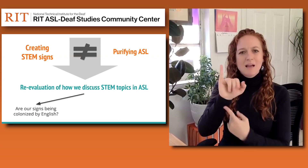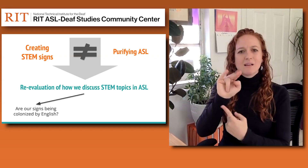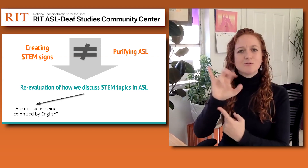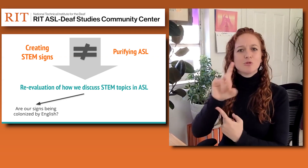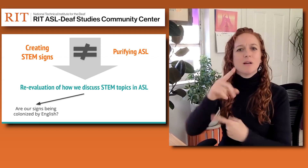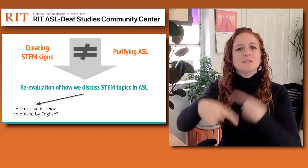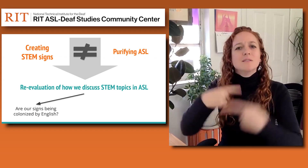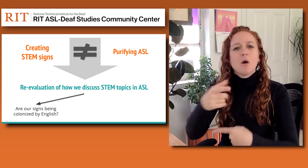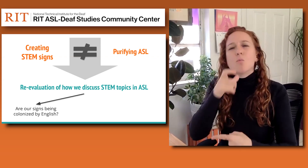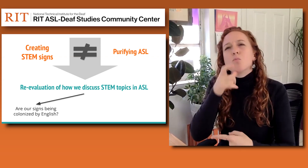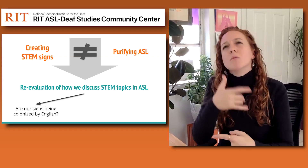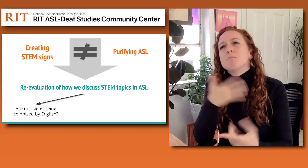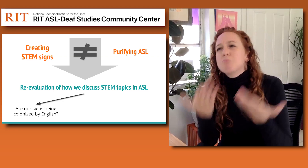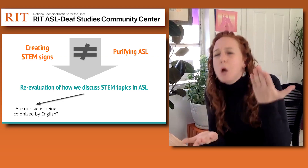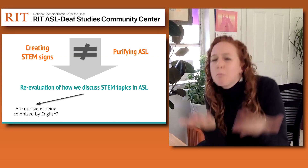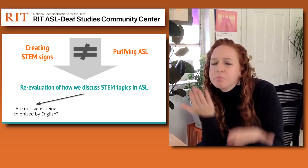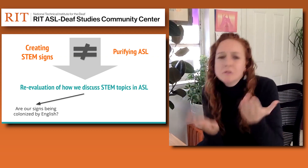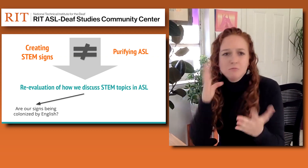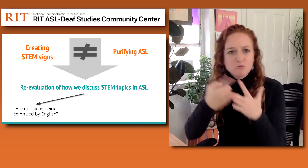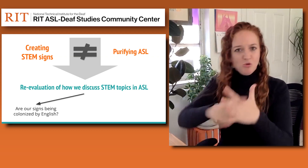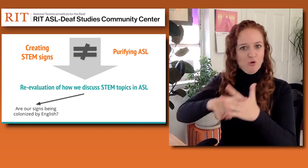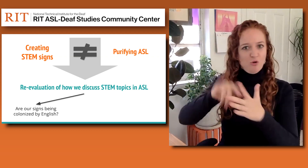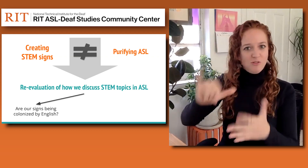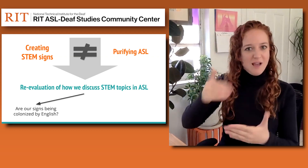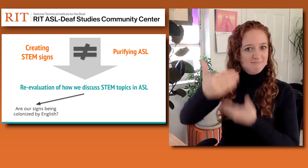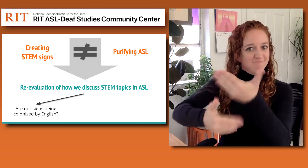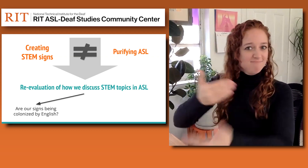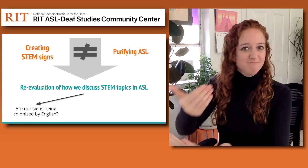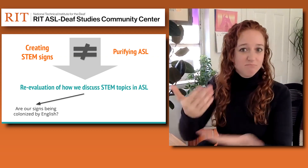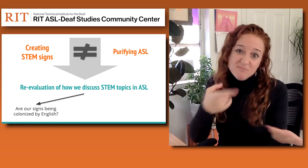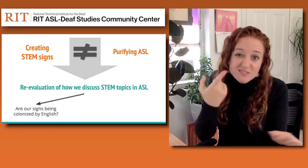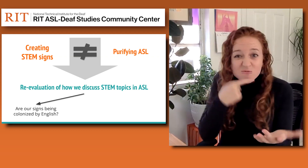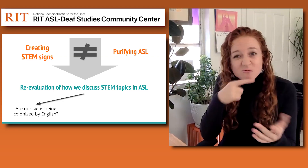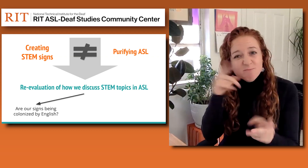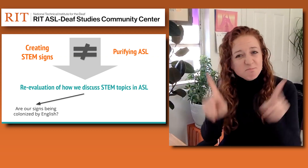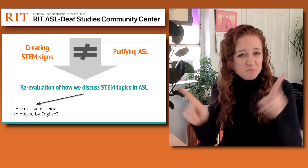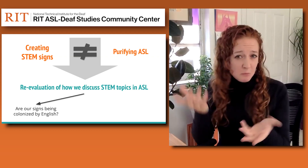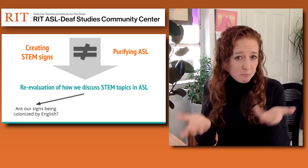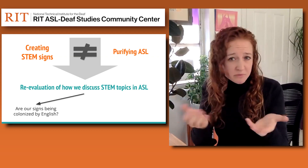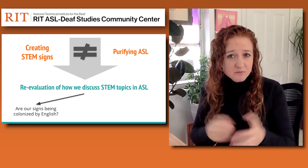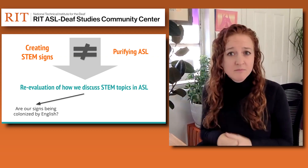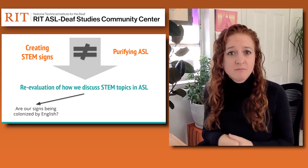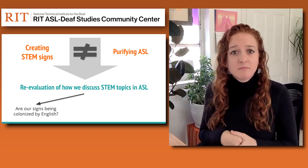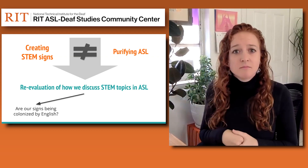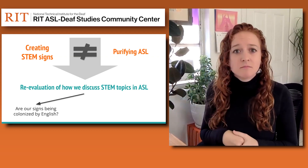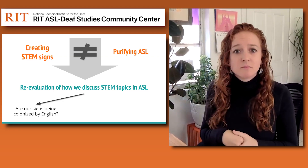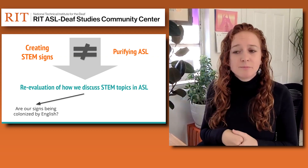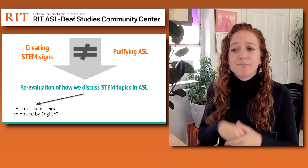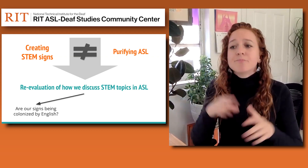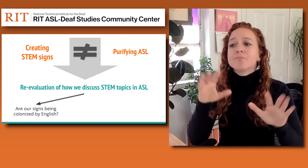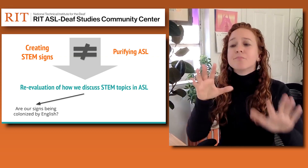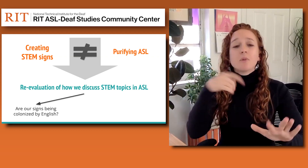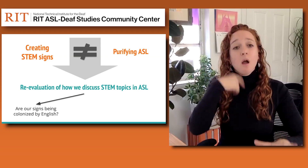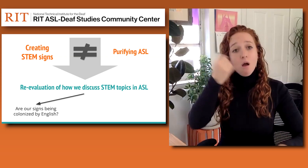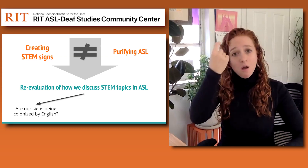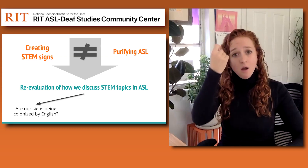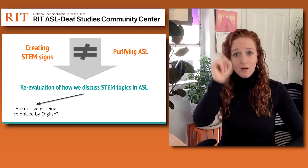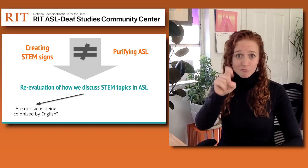the initialized signs probably started, um, from hearing people, probably.